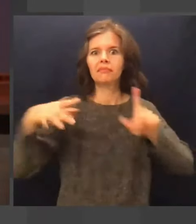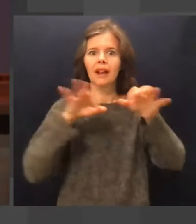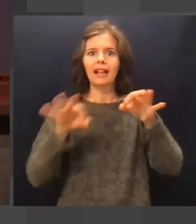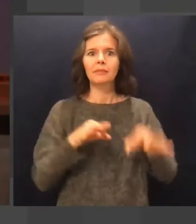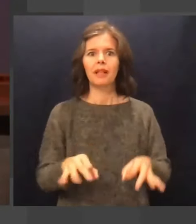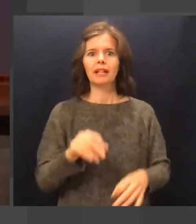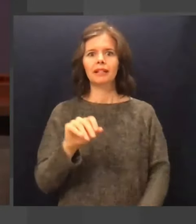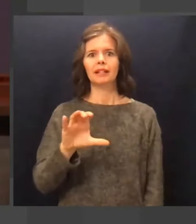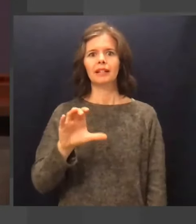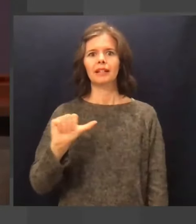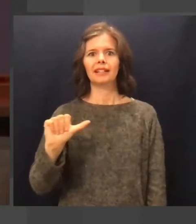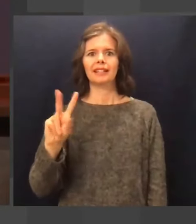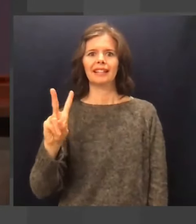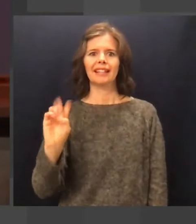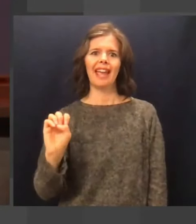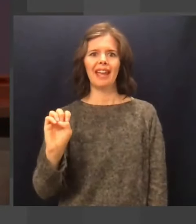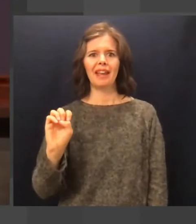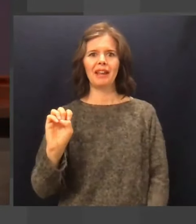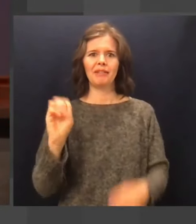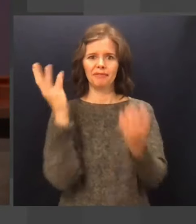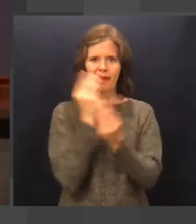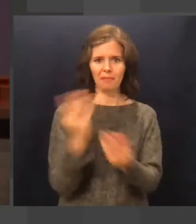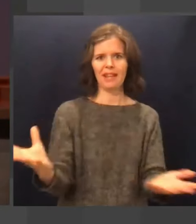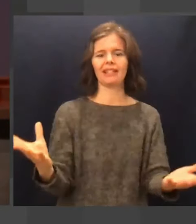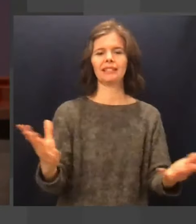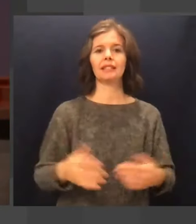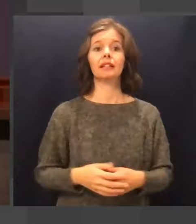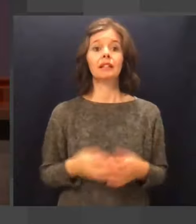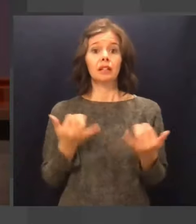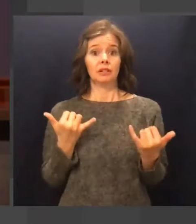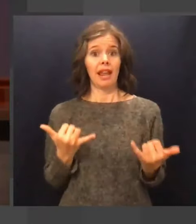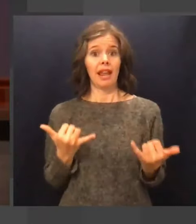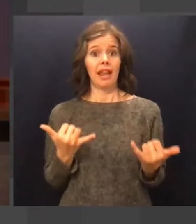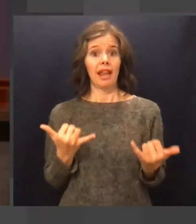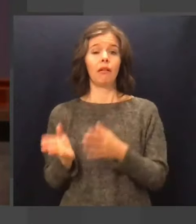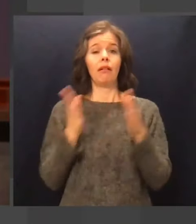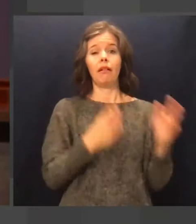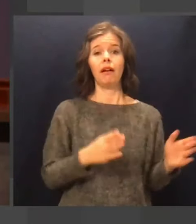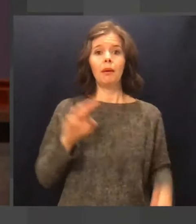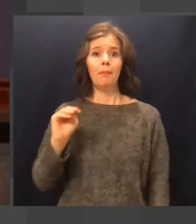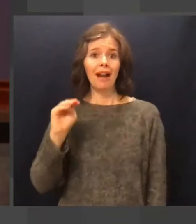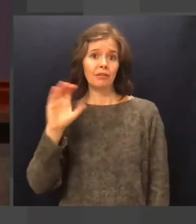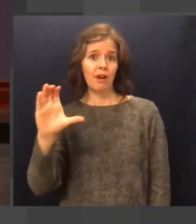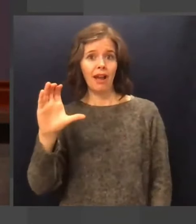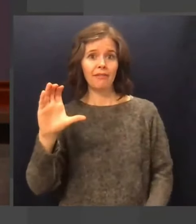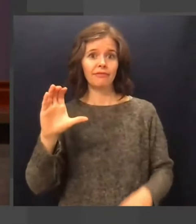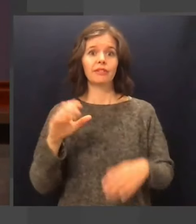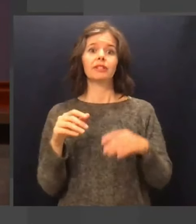THE SHOW.